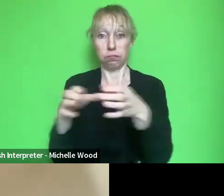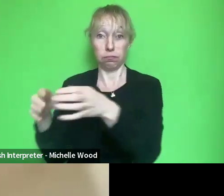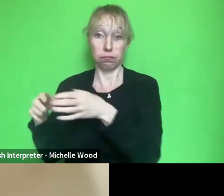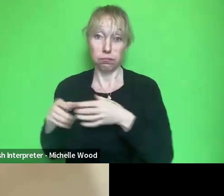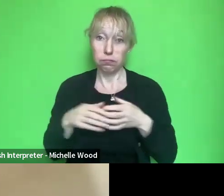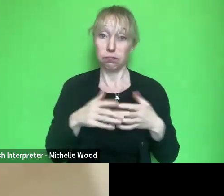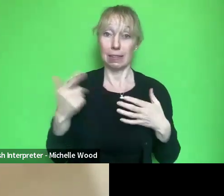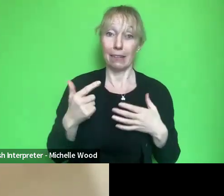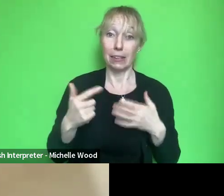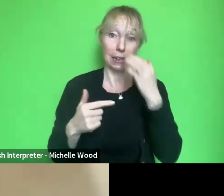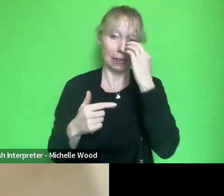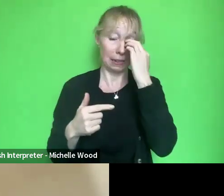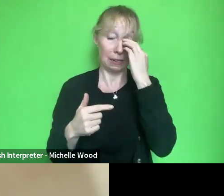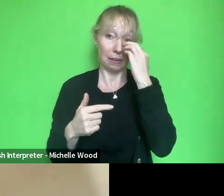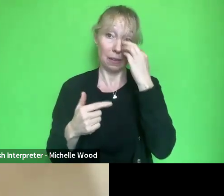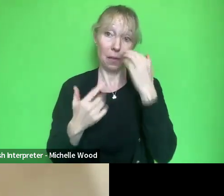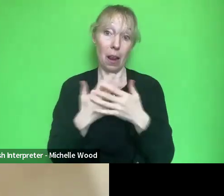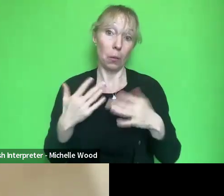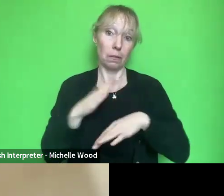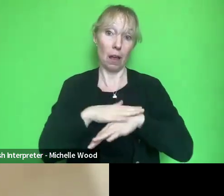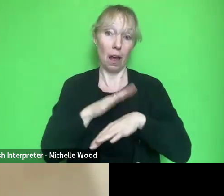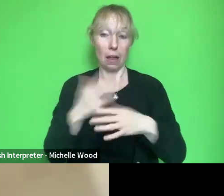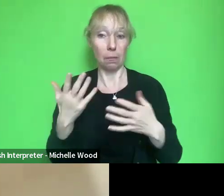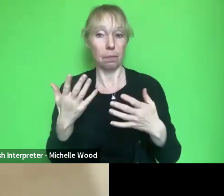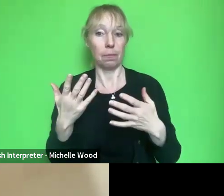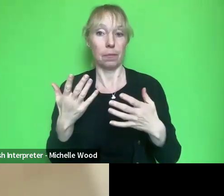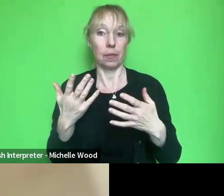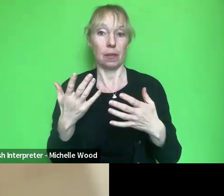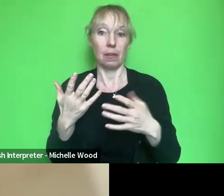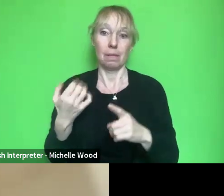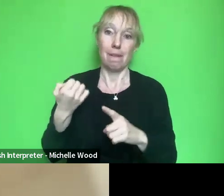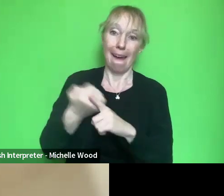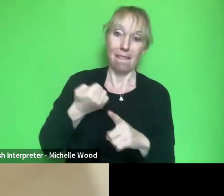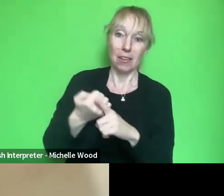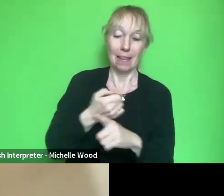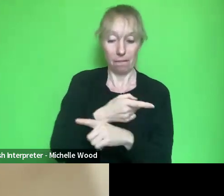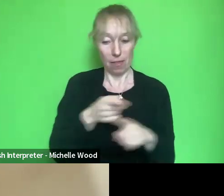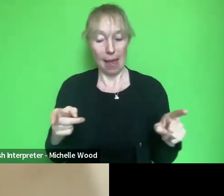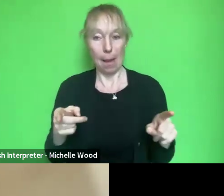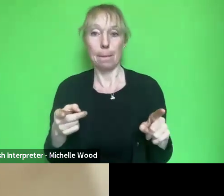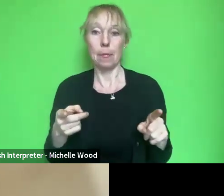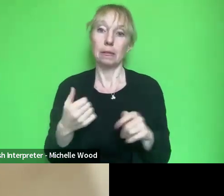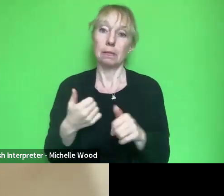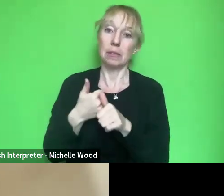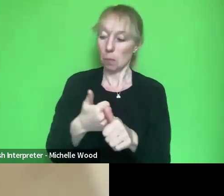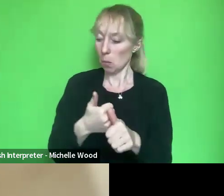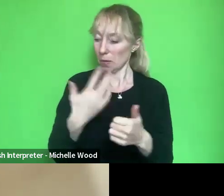that takes up quite a lot of time in terms of kind of advocacy for those groups, supporting their day-to-day activities,